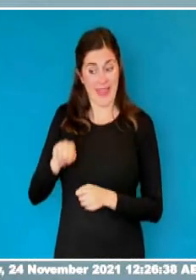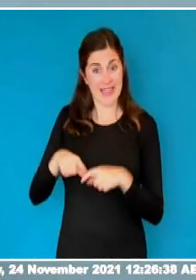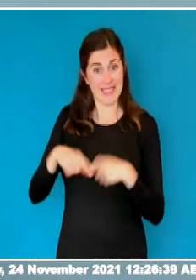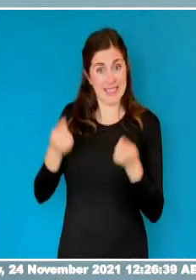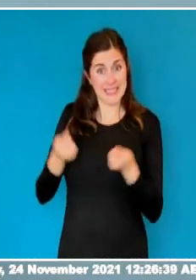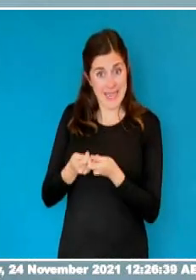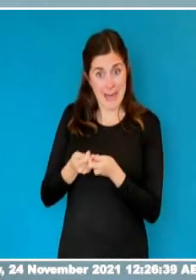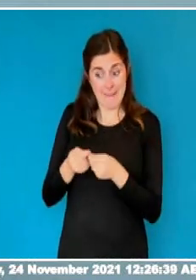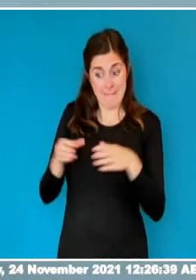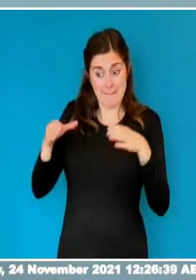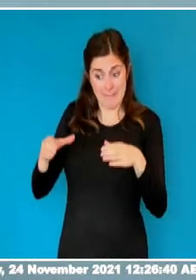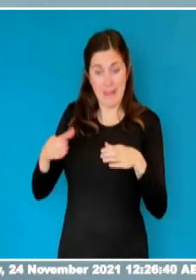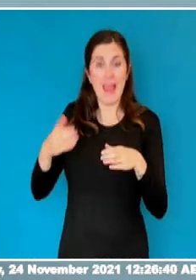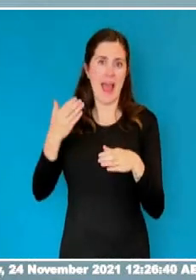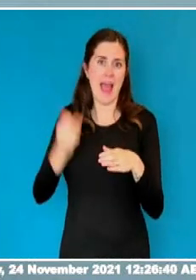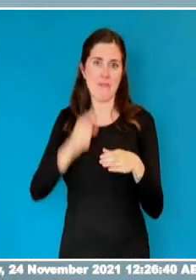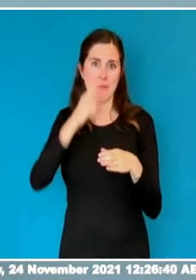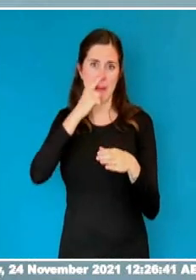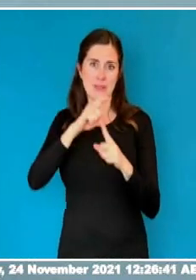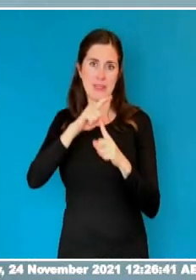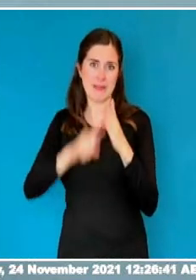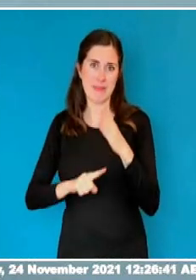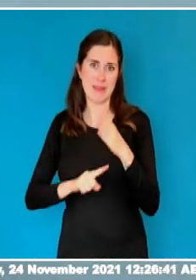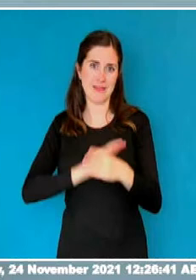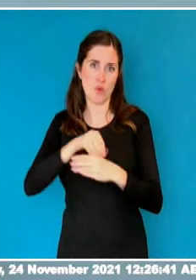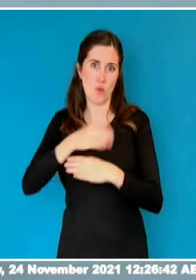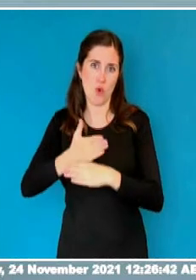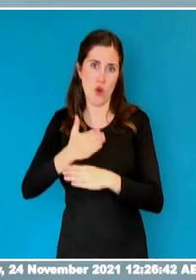people with disability as well as other diversity backgrounds.